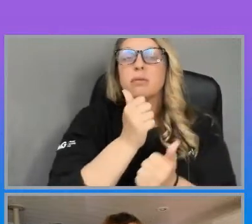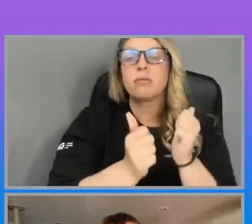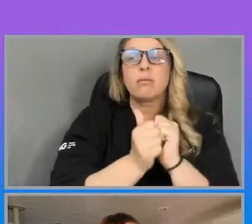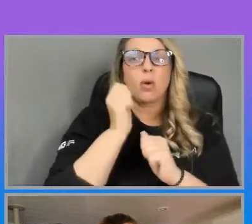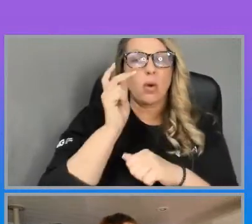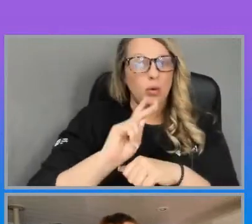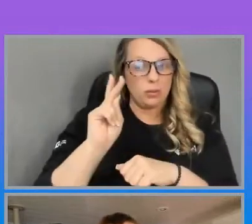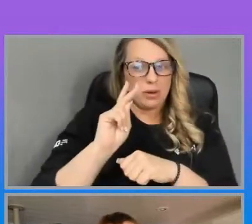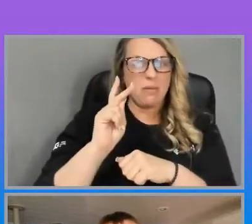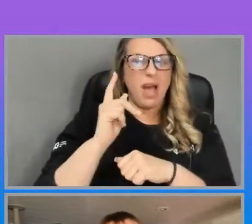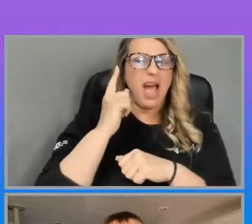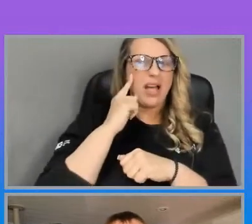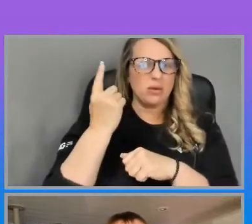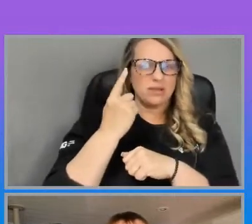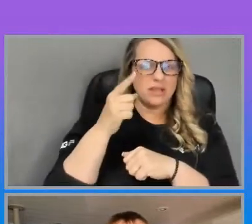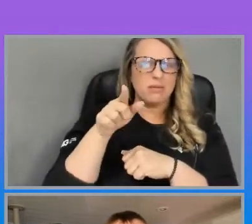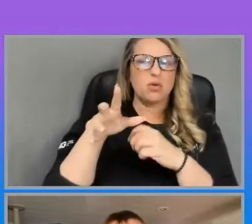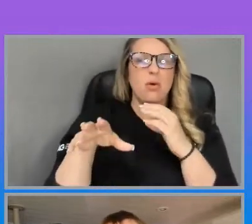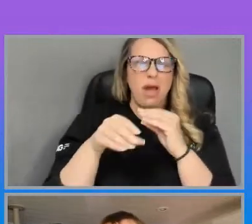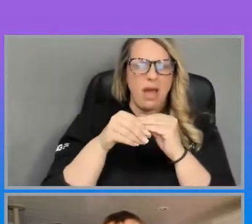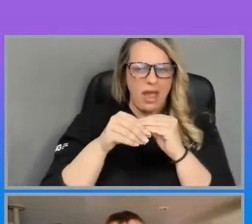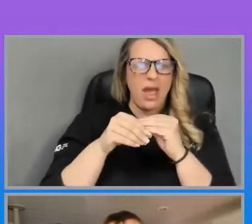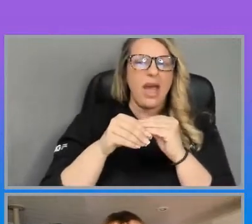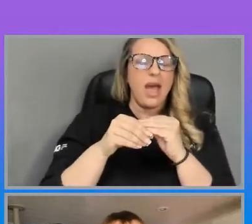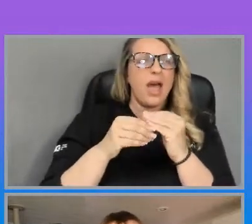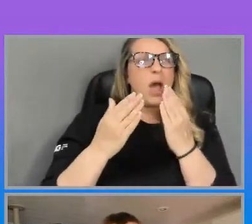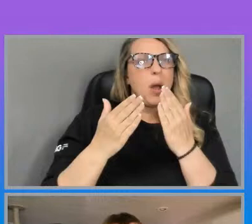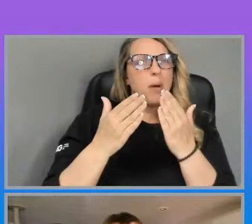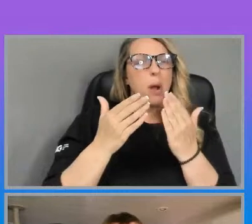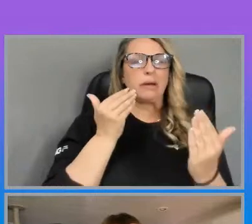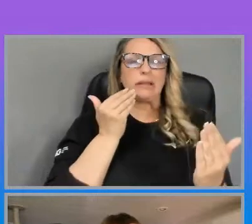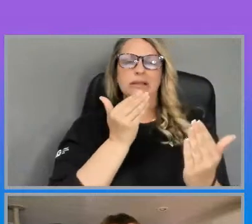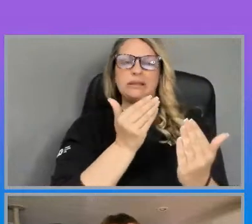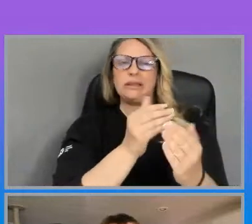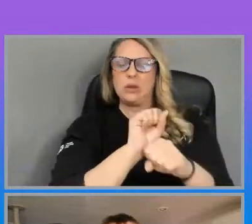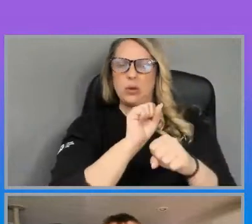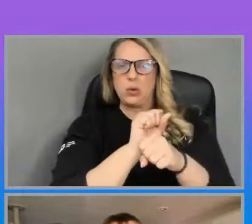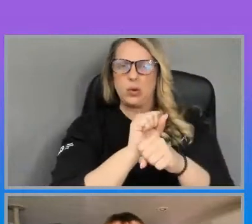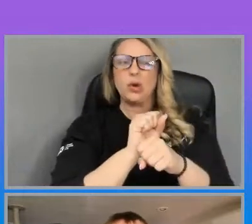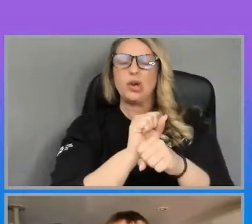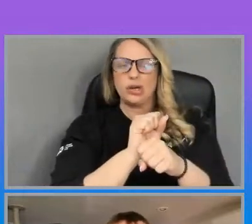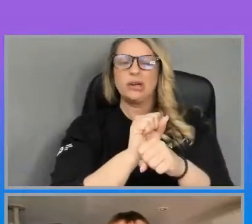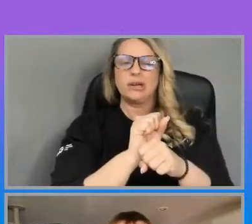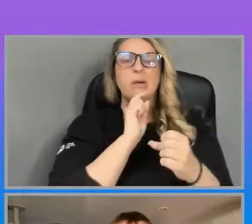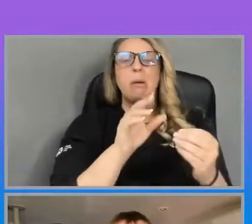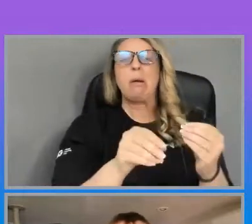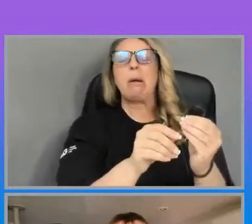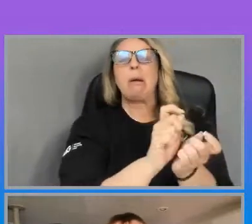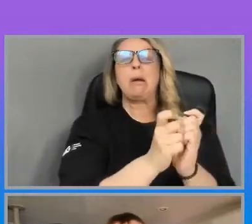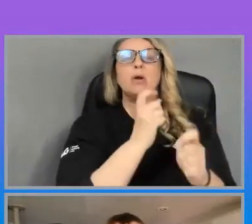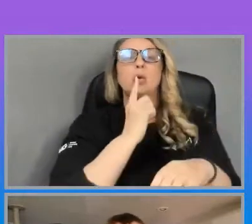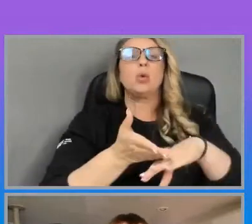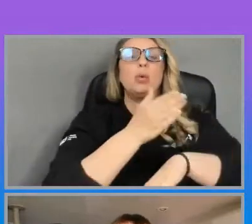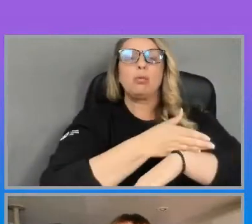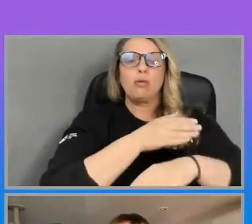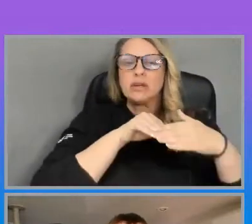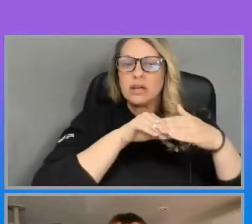going to be something that you add probably towards the end of the work that you're doing to